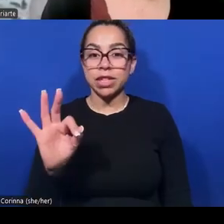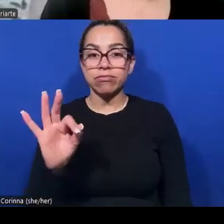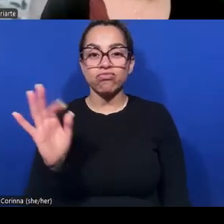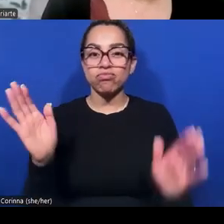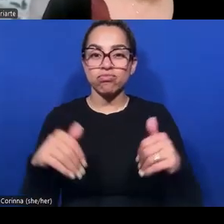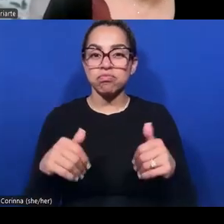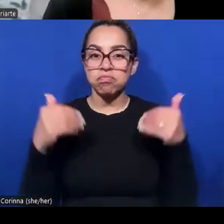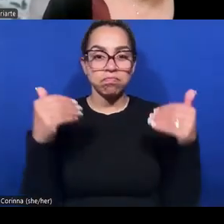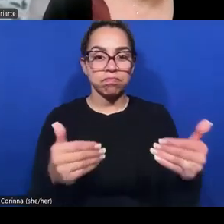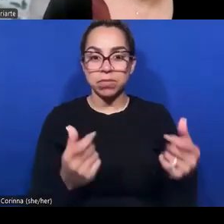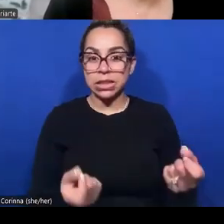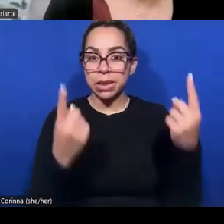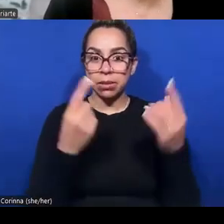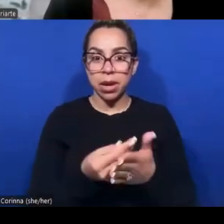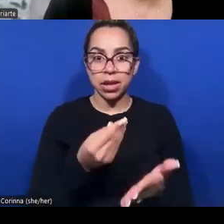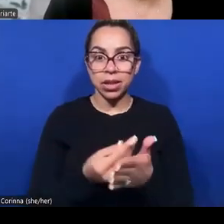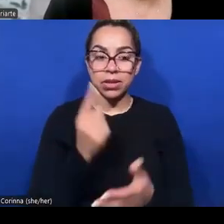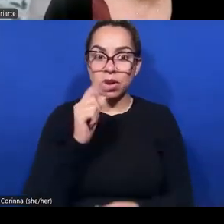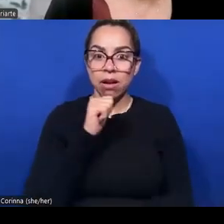expenses, there will be,